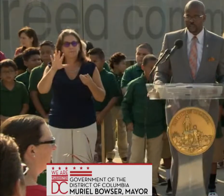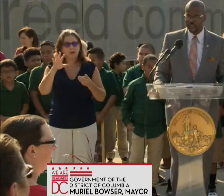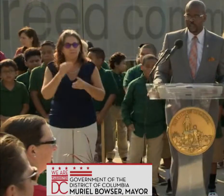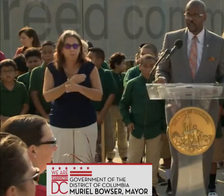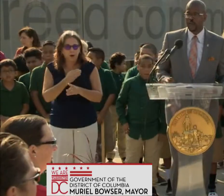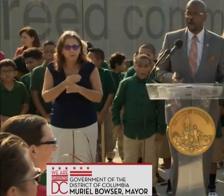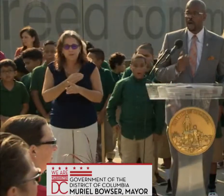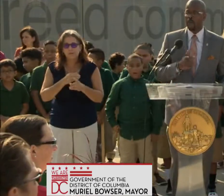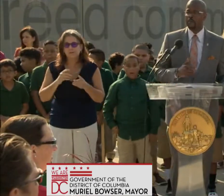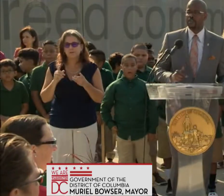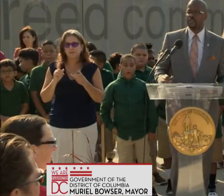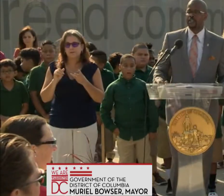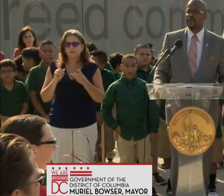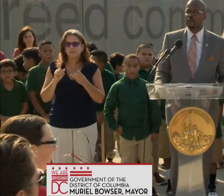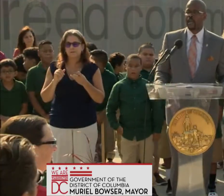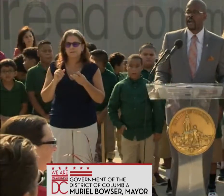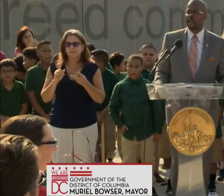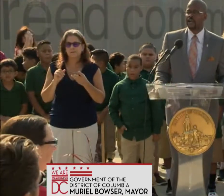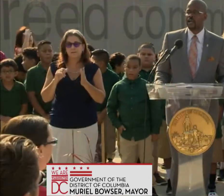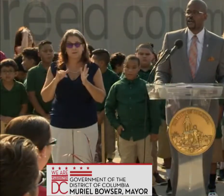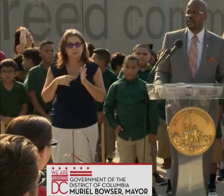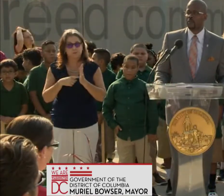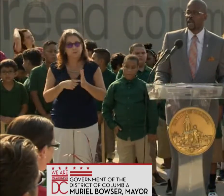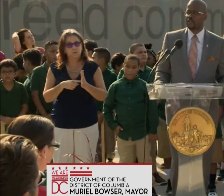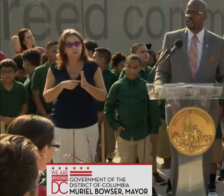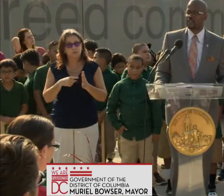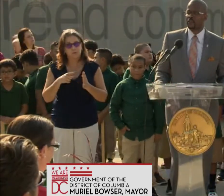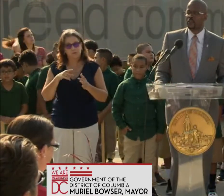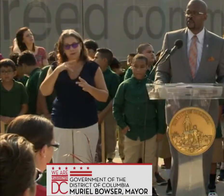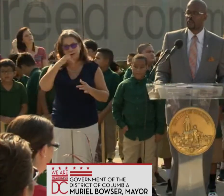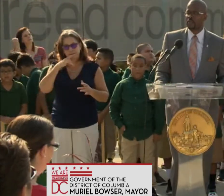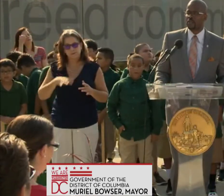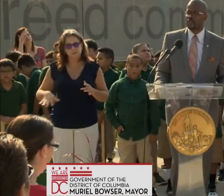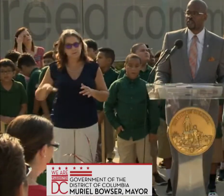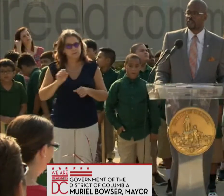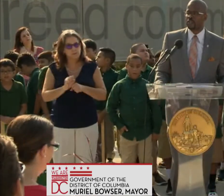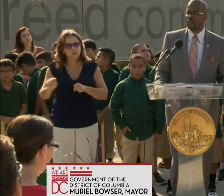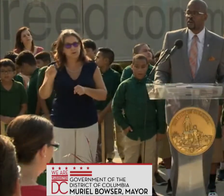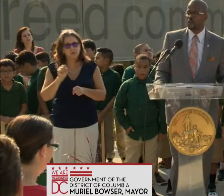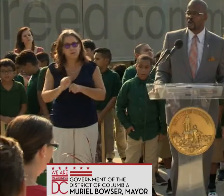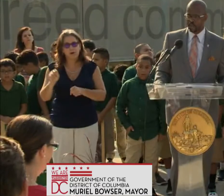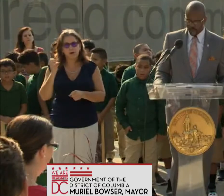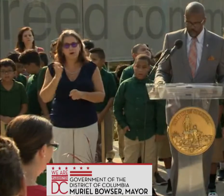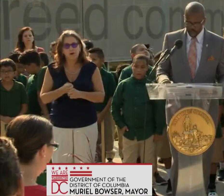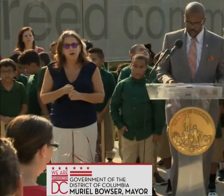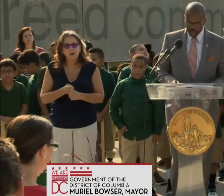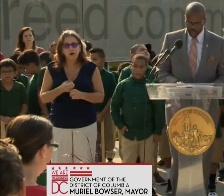the city we mentioned that we had we have a tentative agreement with our teachers who've waited five years to get